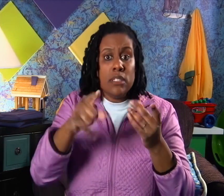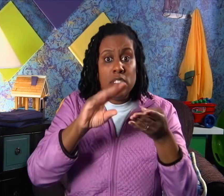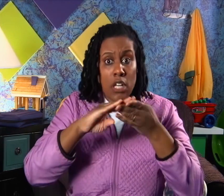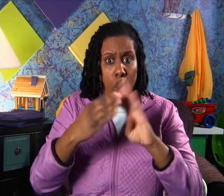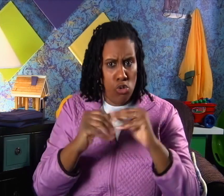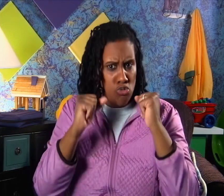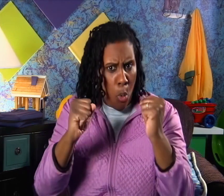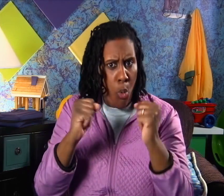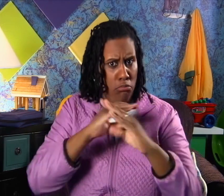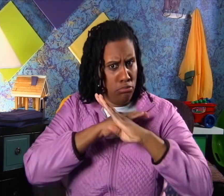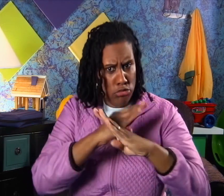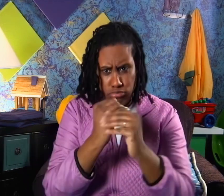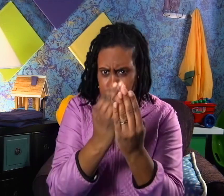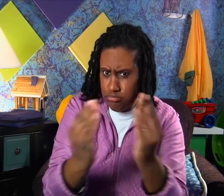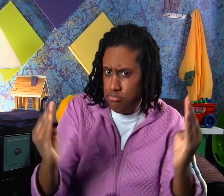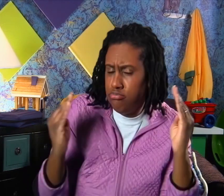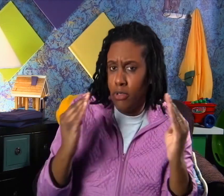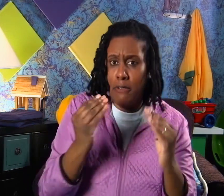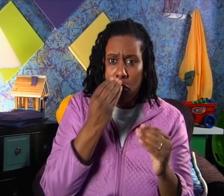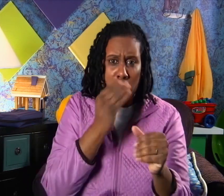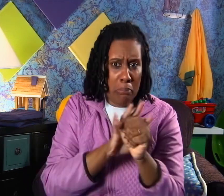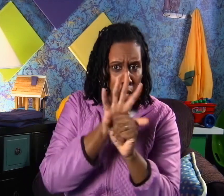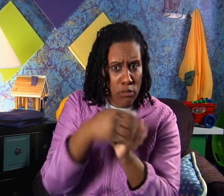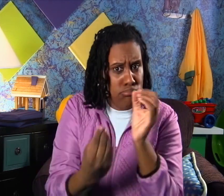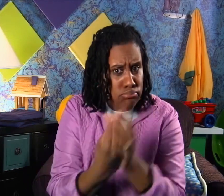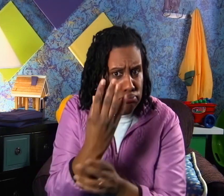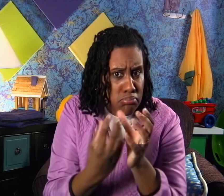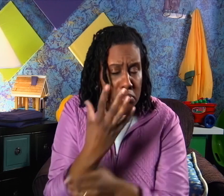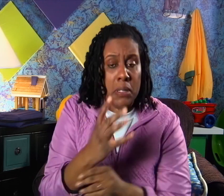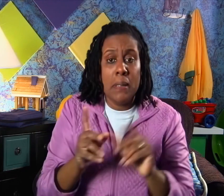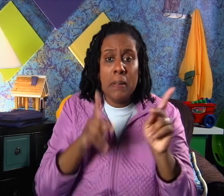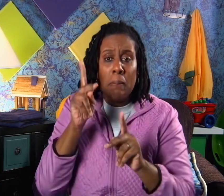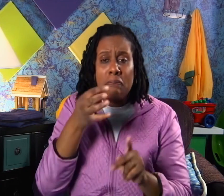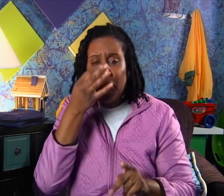"LET ME KNOW WHETHER THE WALLS OF THE CITY WERE STRONG, "IF THE FOOD WAS PLENTIFUL,